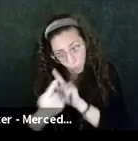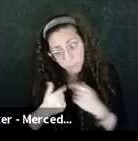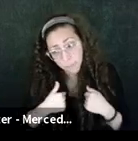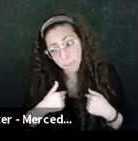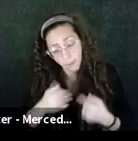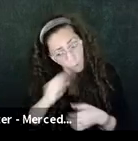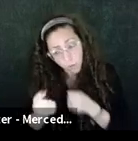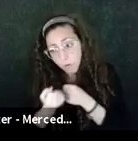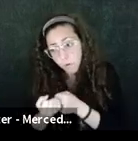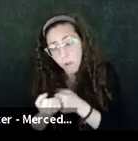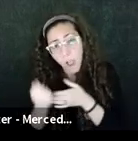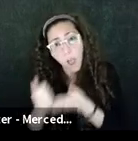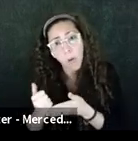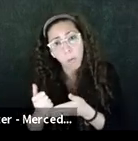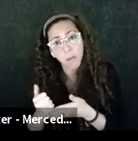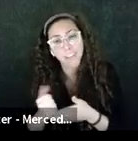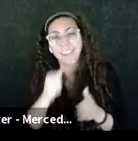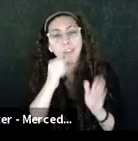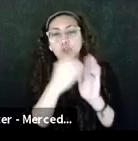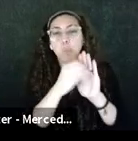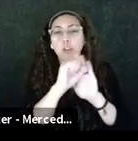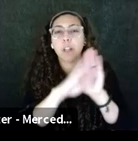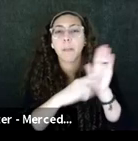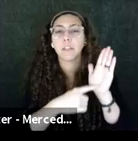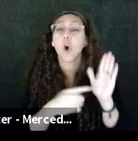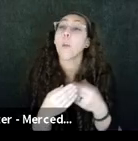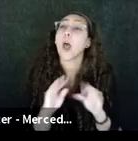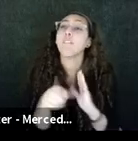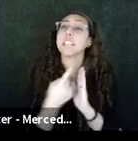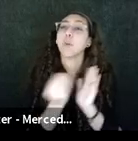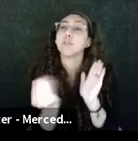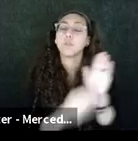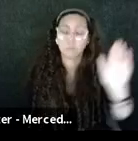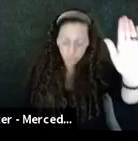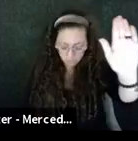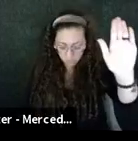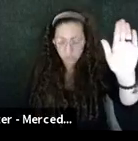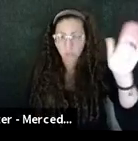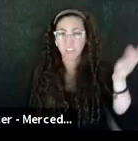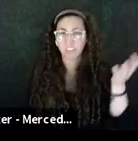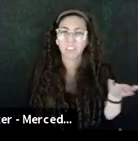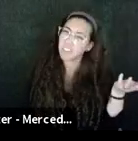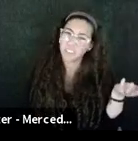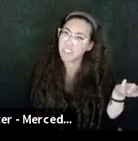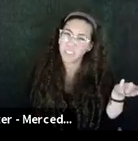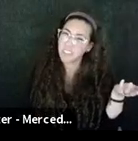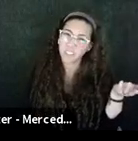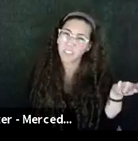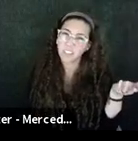Jason Williams: Like, don't just put it on your syllabus your office hours. Like that's that's the first step right that's communicating that but saying it.